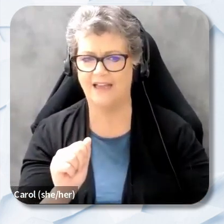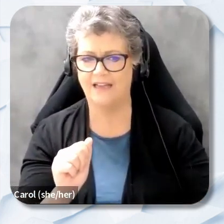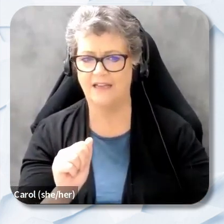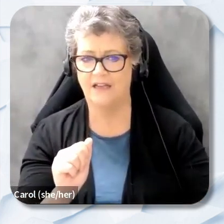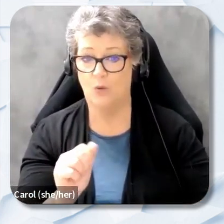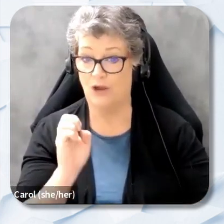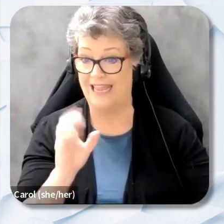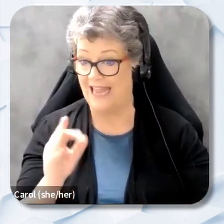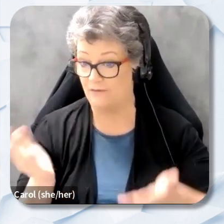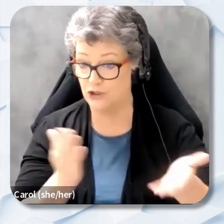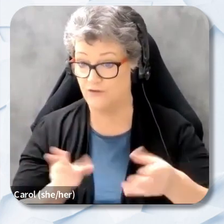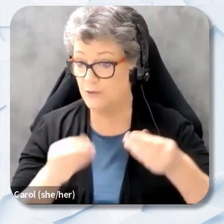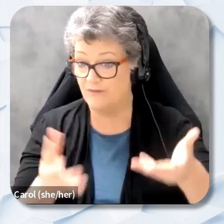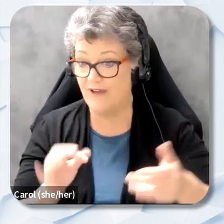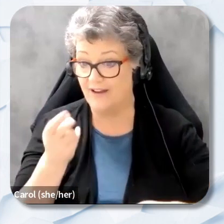were provided by a vendor.